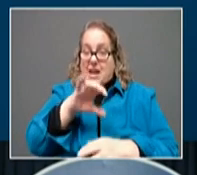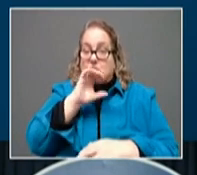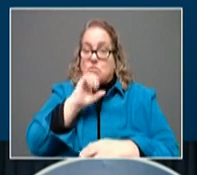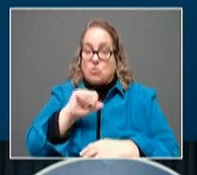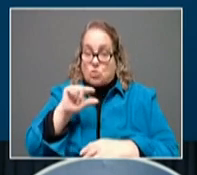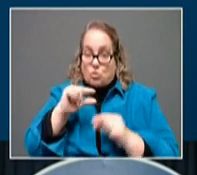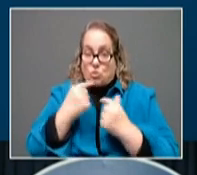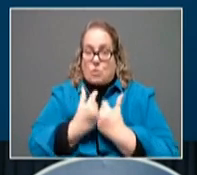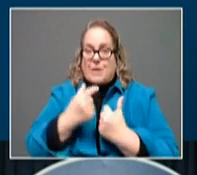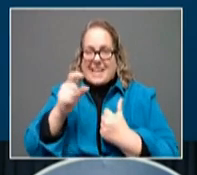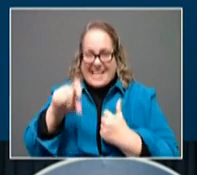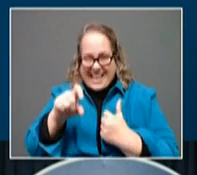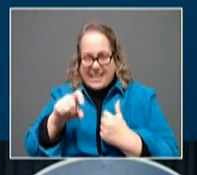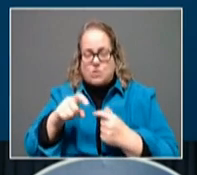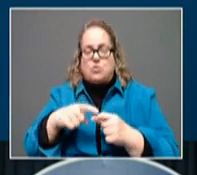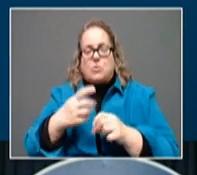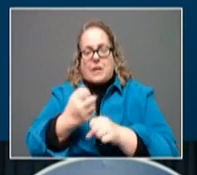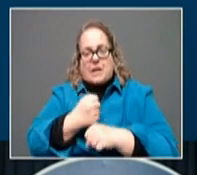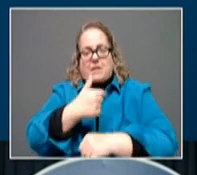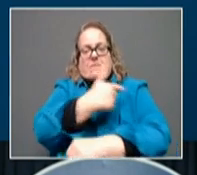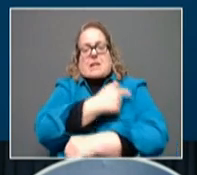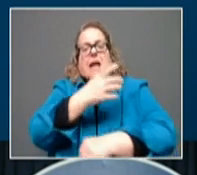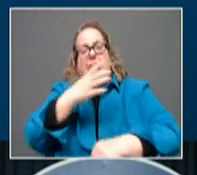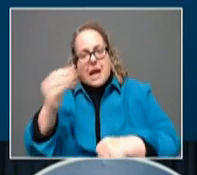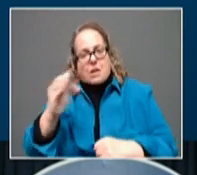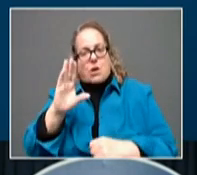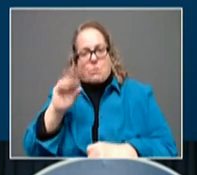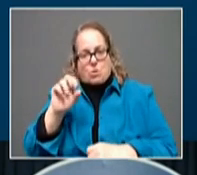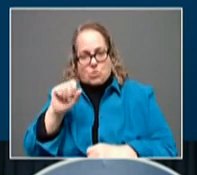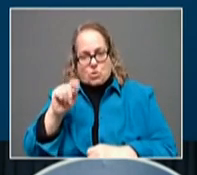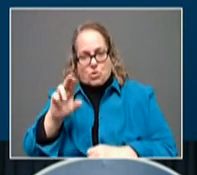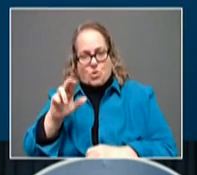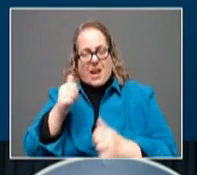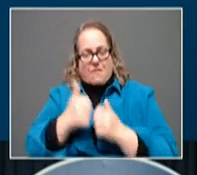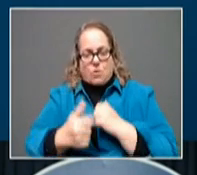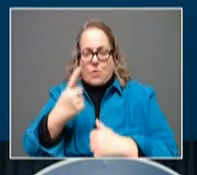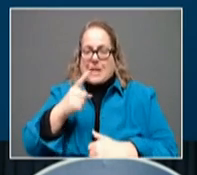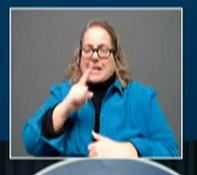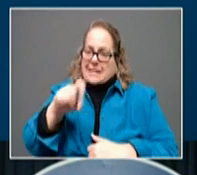the vaccine, but the booster everybody needs really at least those three shots.